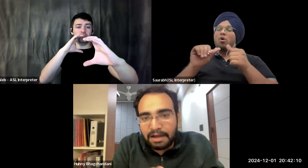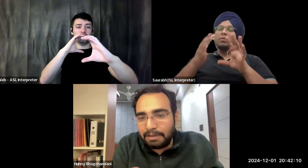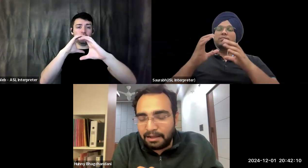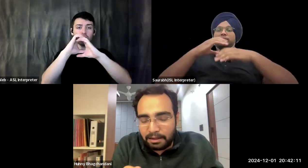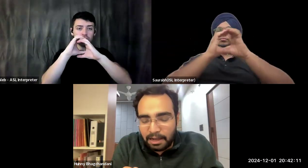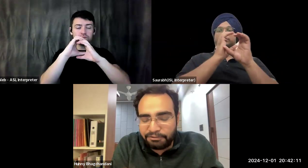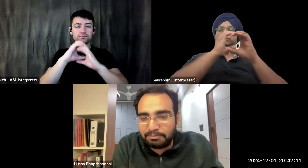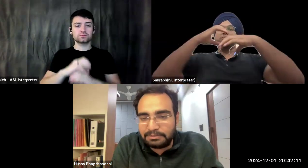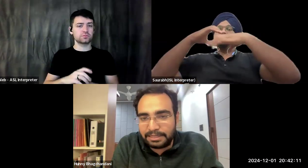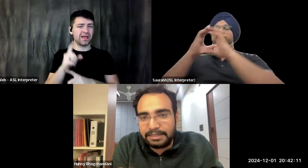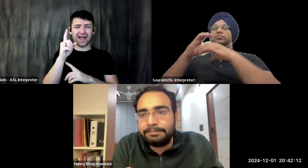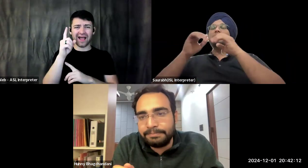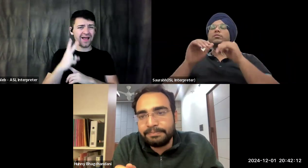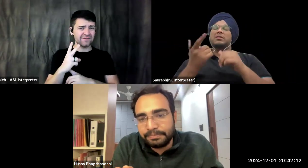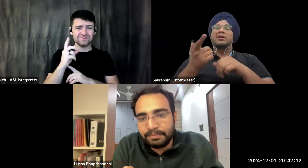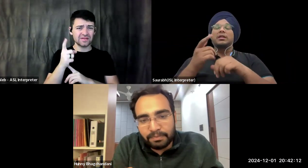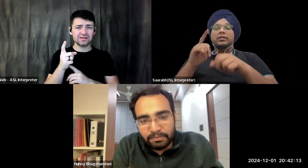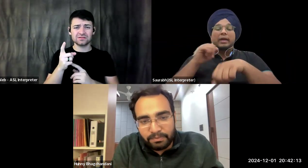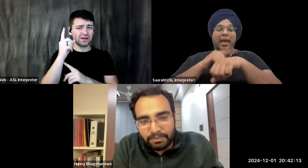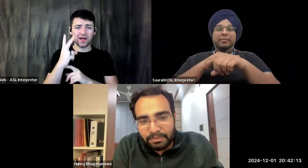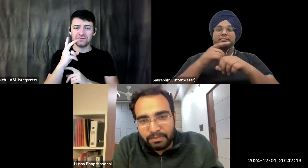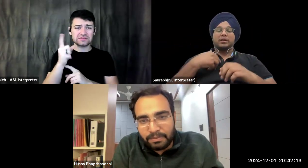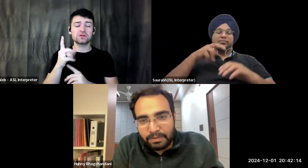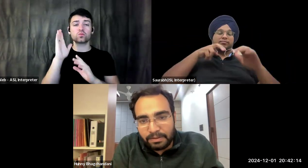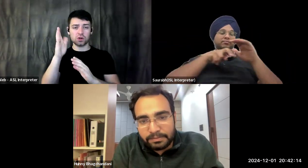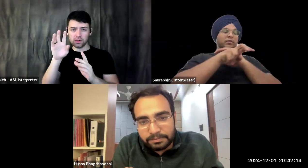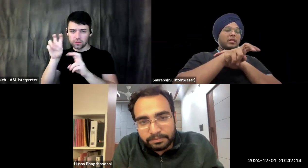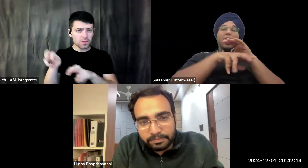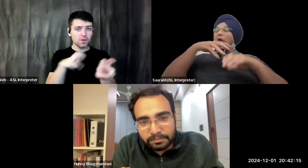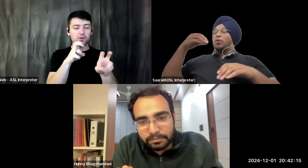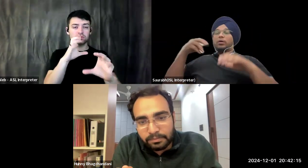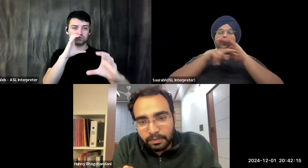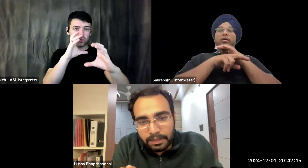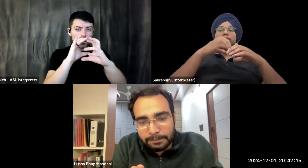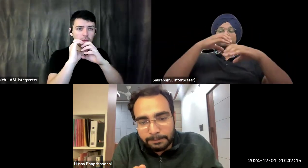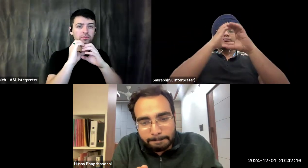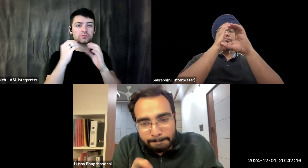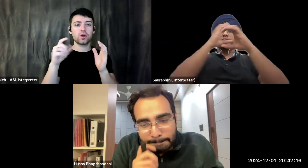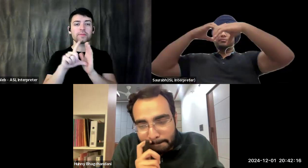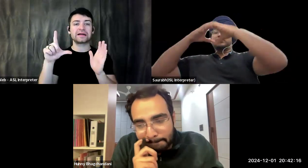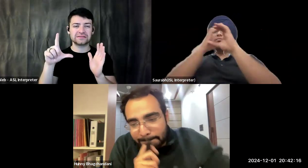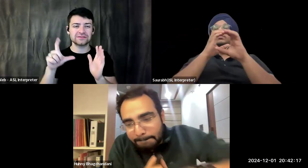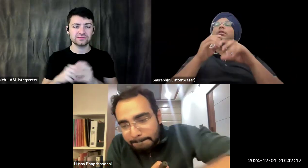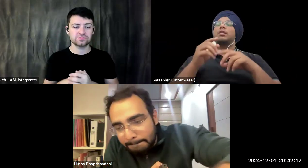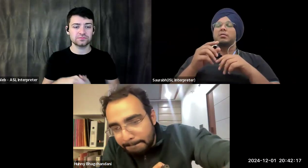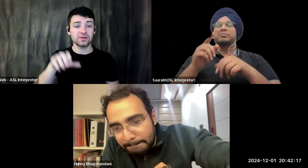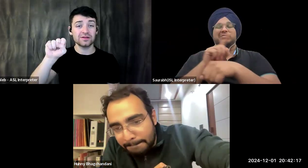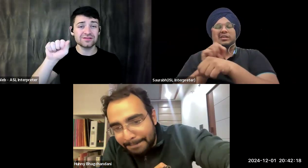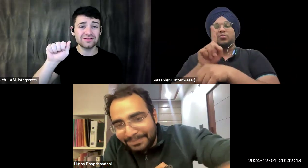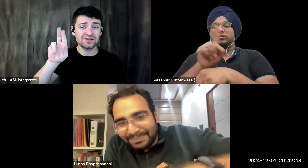Half a second. [Saurabh speaking] Okay, let me take another use case. If a person is working in a kitchen